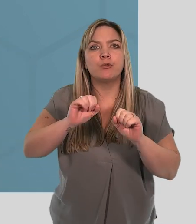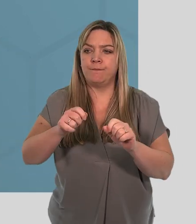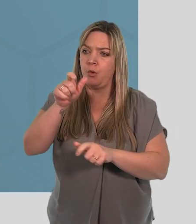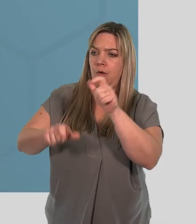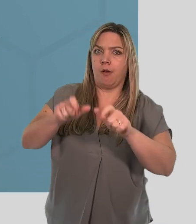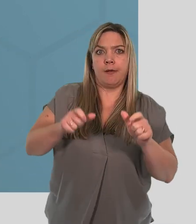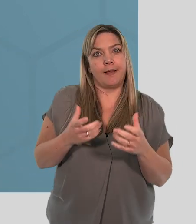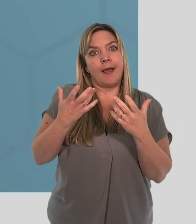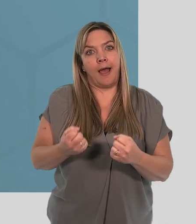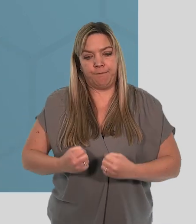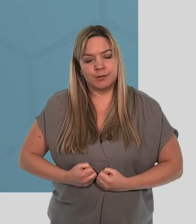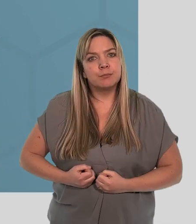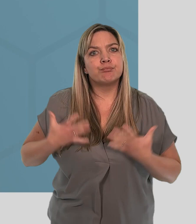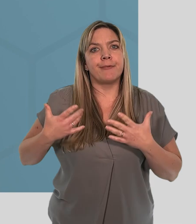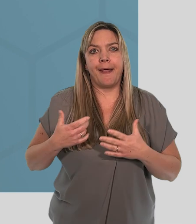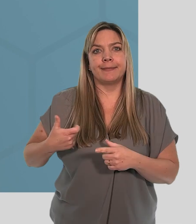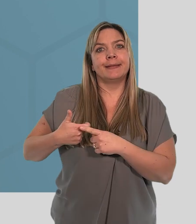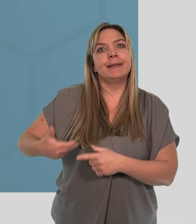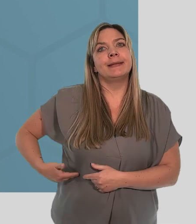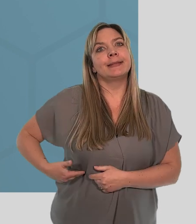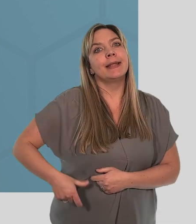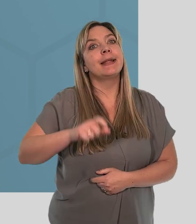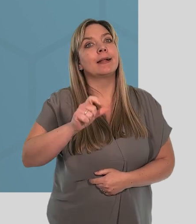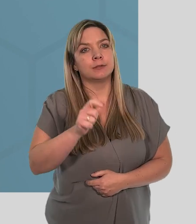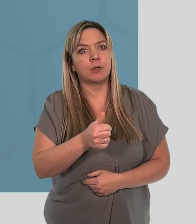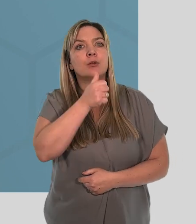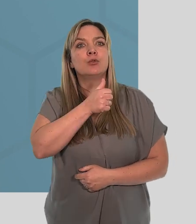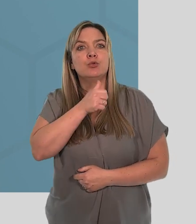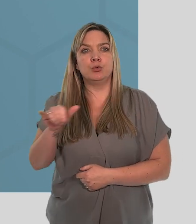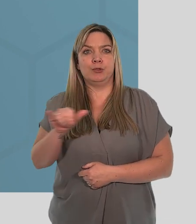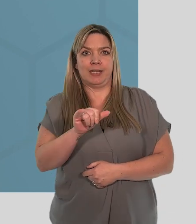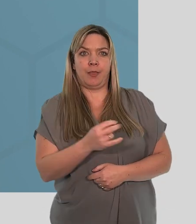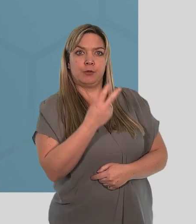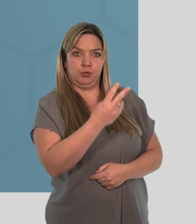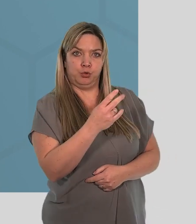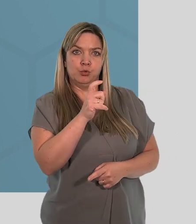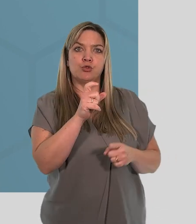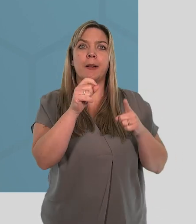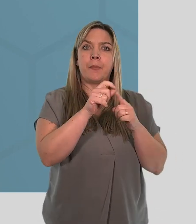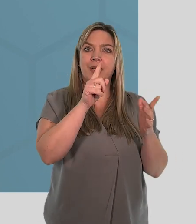is to use either two checkpoint inhibitors in combination, or to use a targeted therapy with a checkpoint inhibitor.